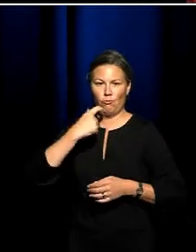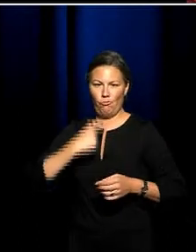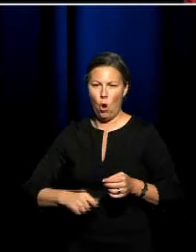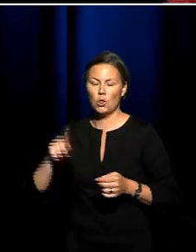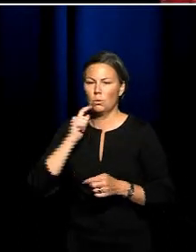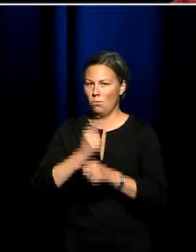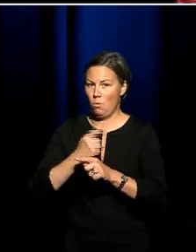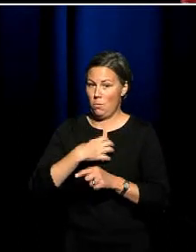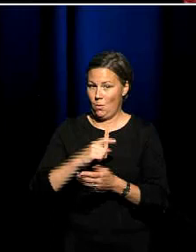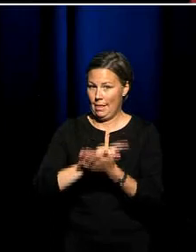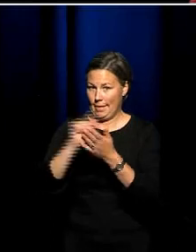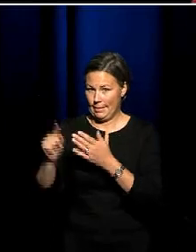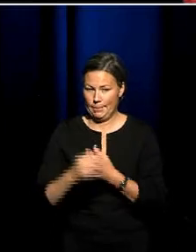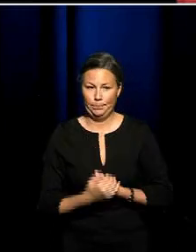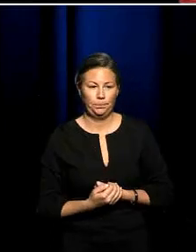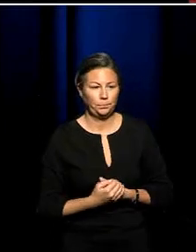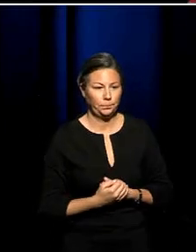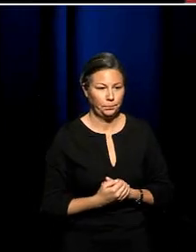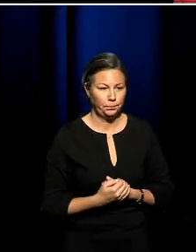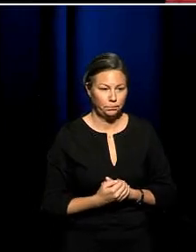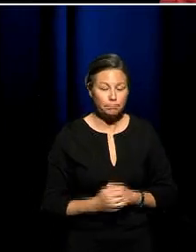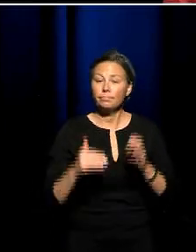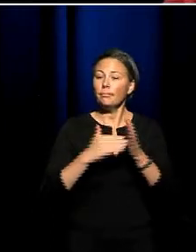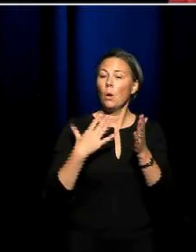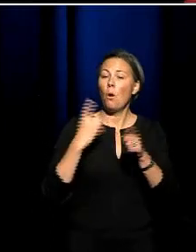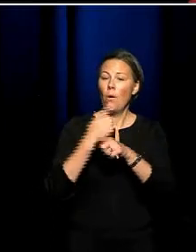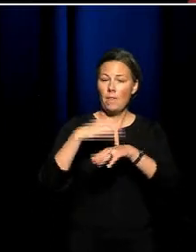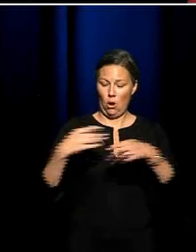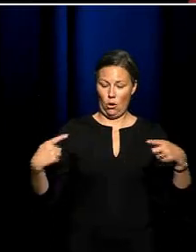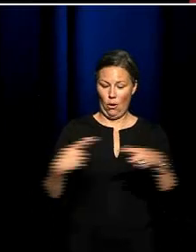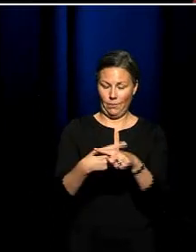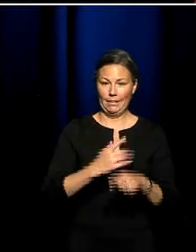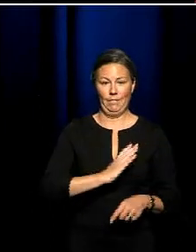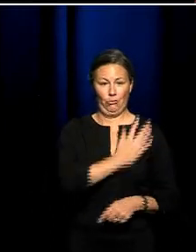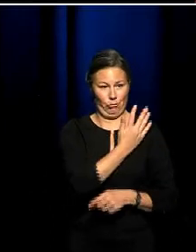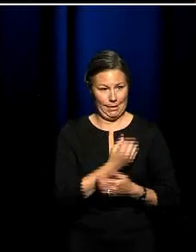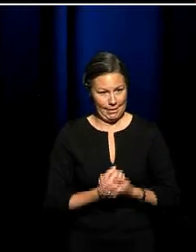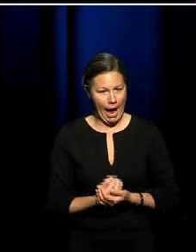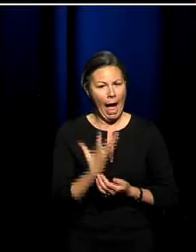May I now address the question of conflict of interest. Many of you will be aware that there has been some controversy about the